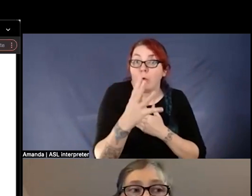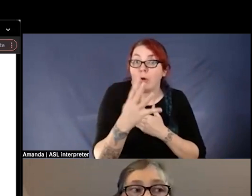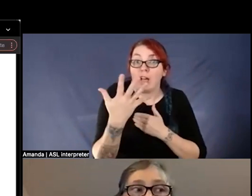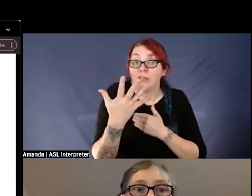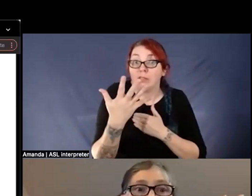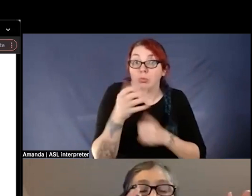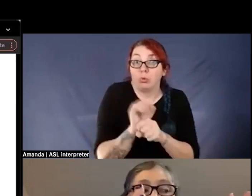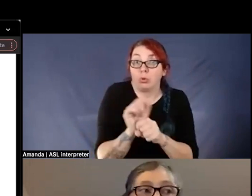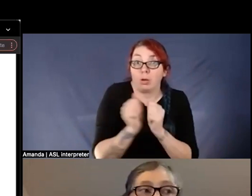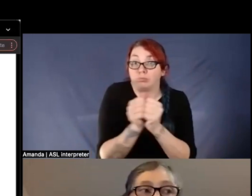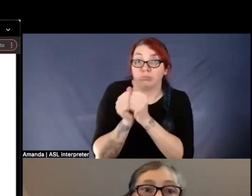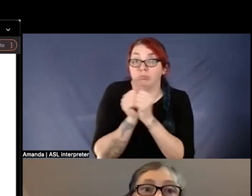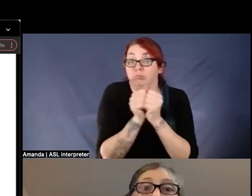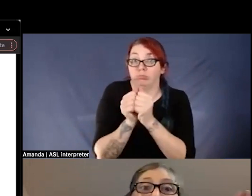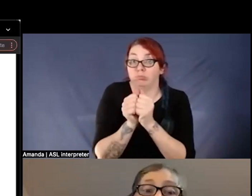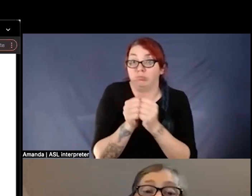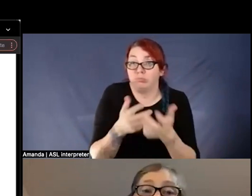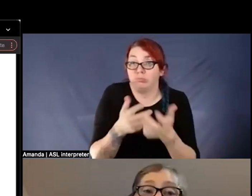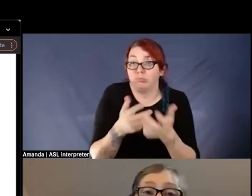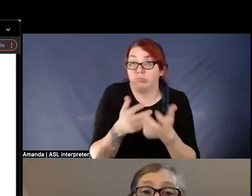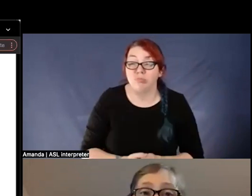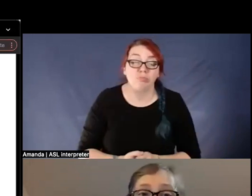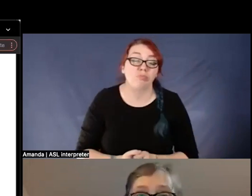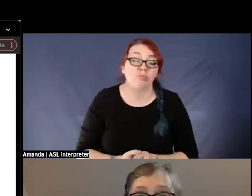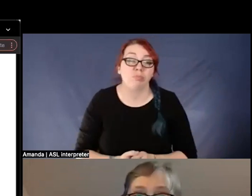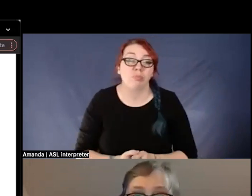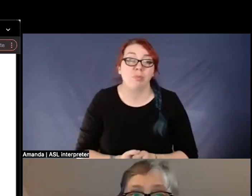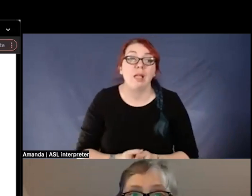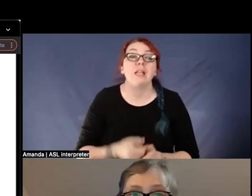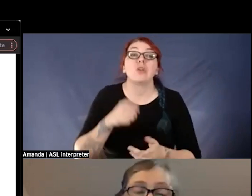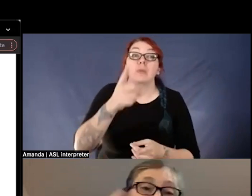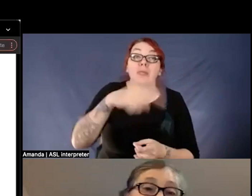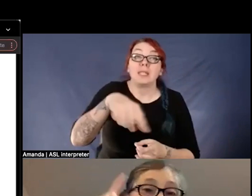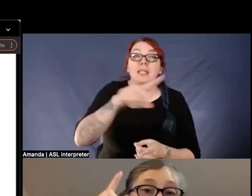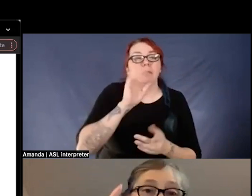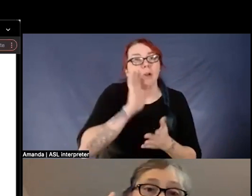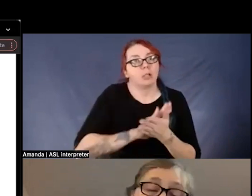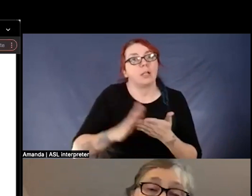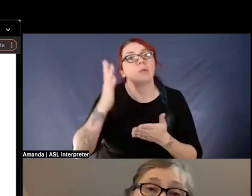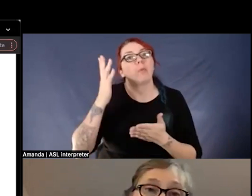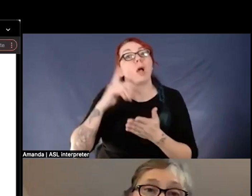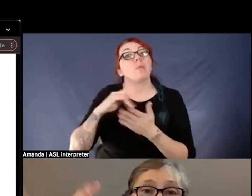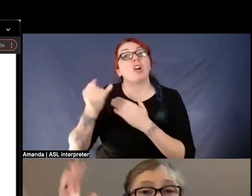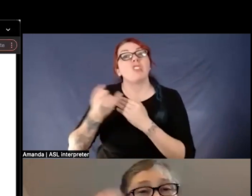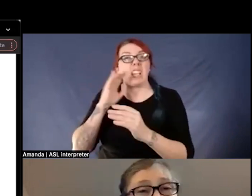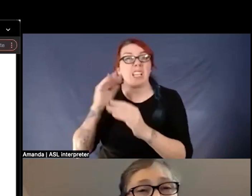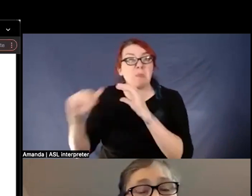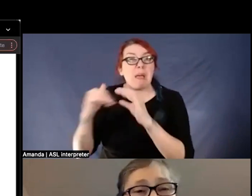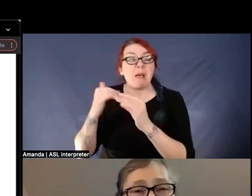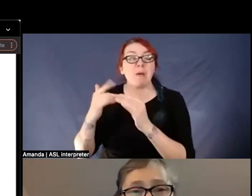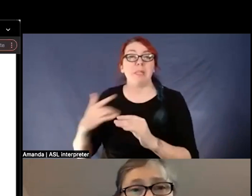from email where I have completed this project to marking something complete and everybody who needs